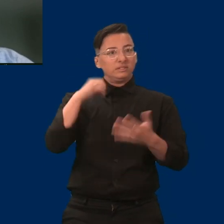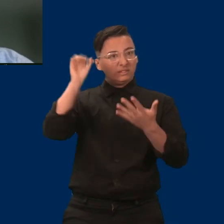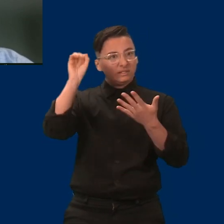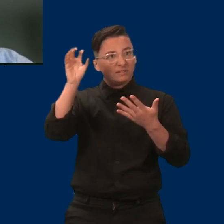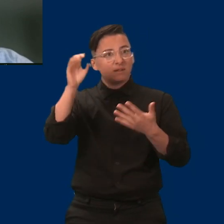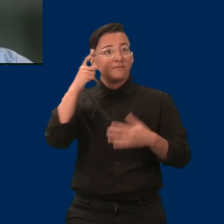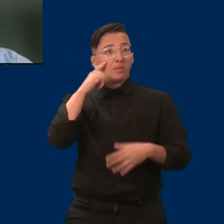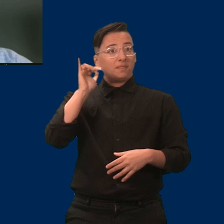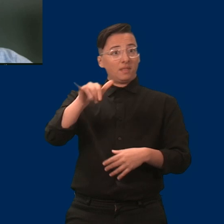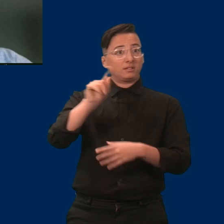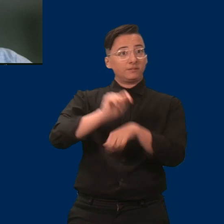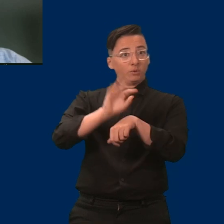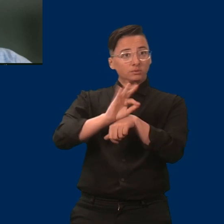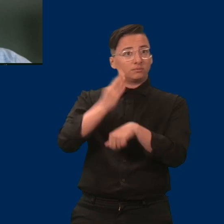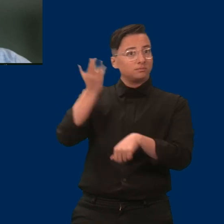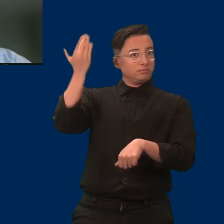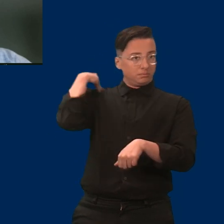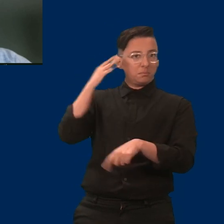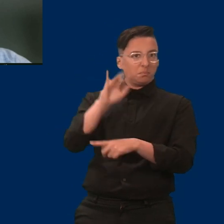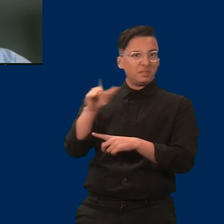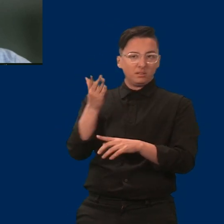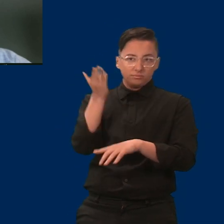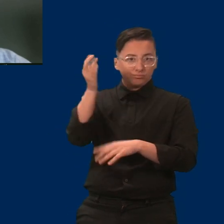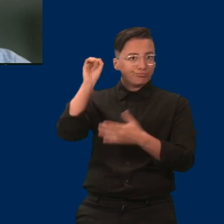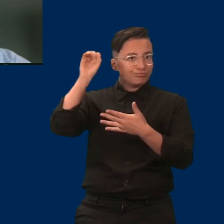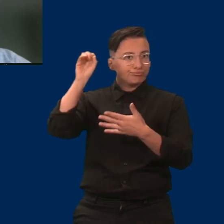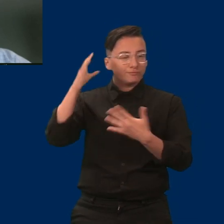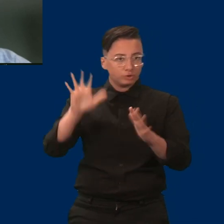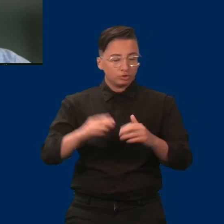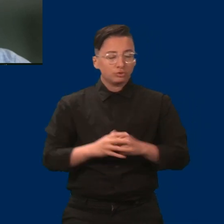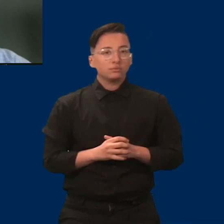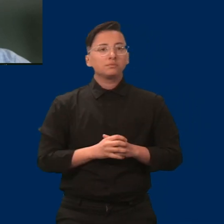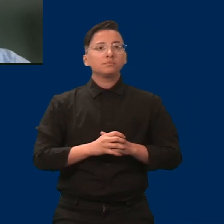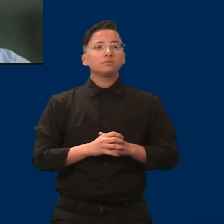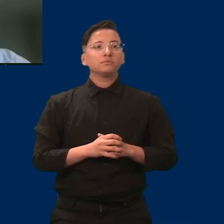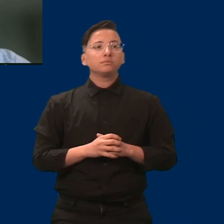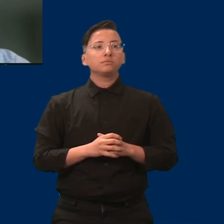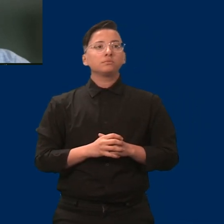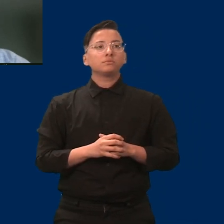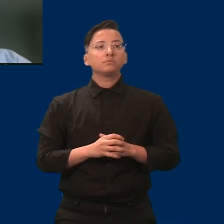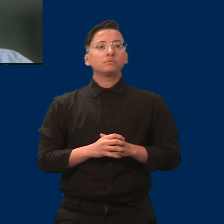So I know the task force is required